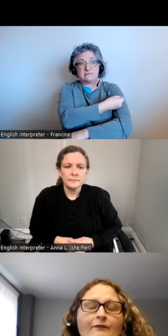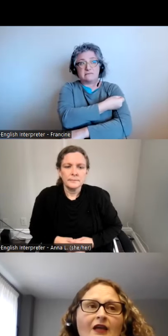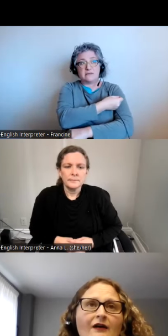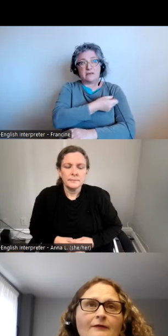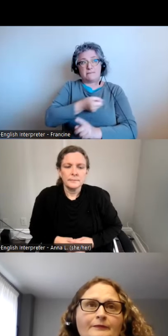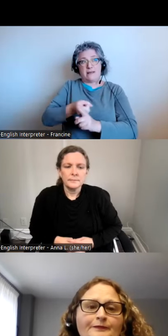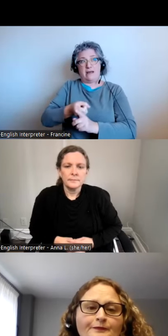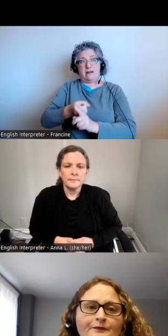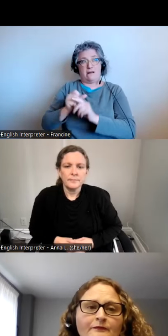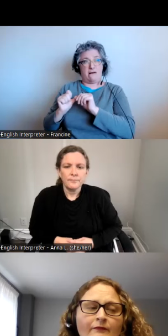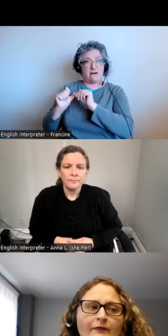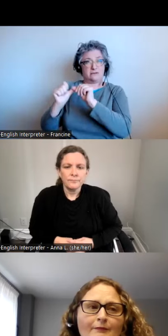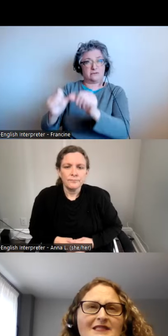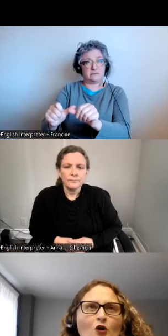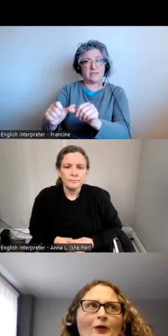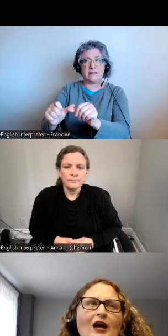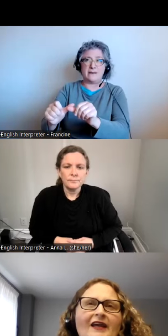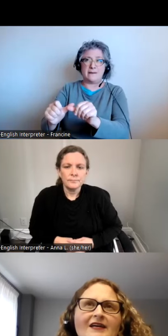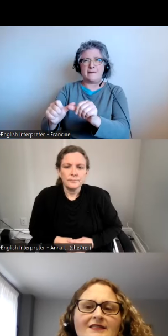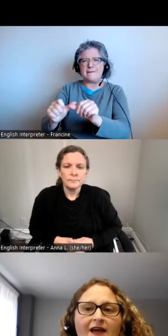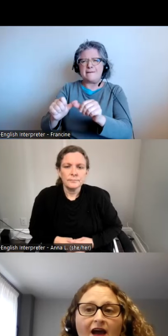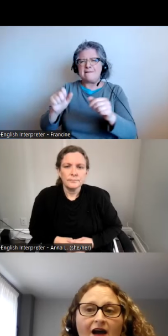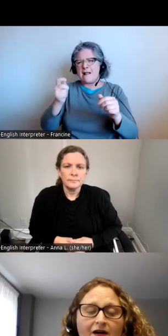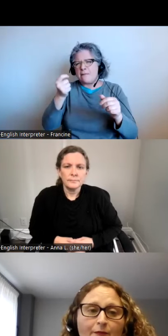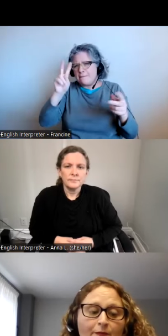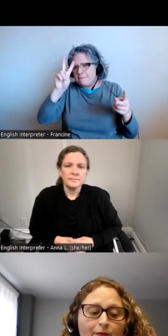you wouldn't want to go ahead with that thing. For